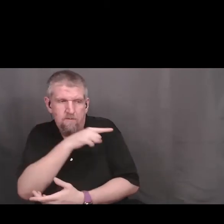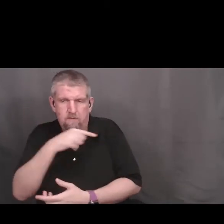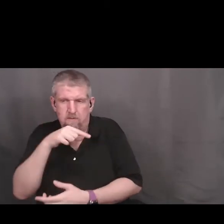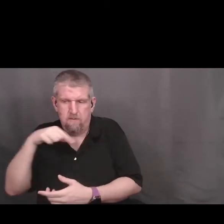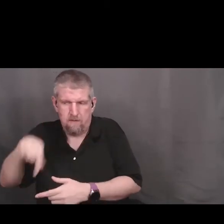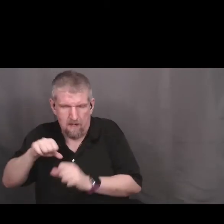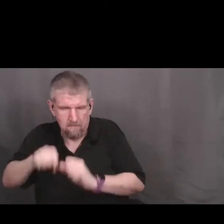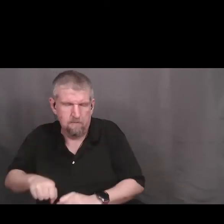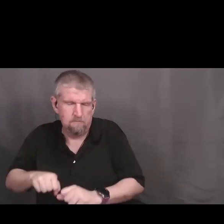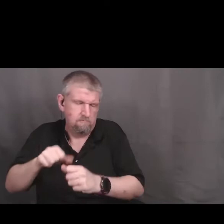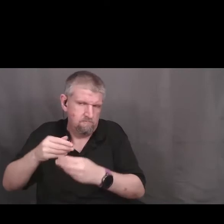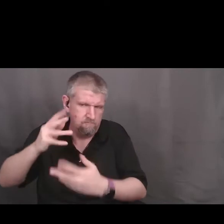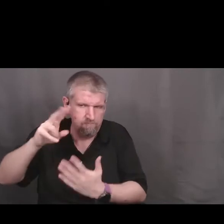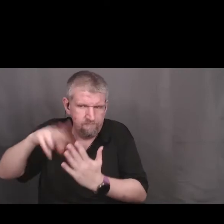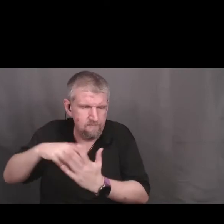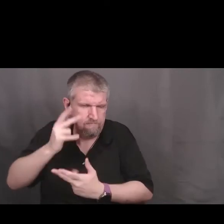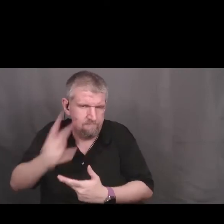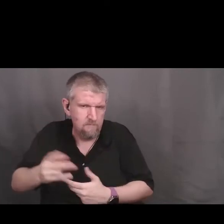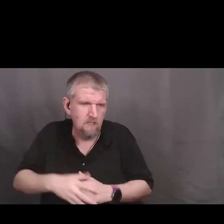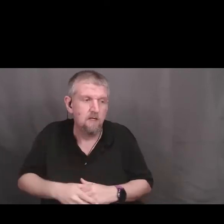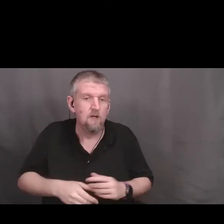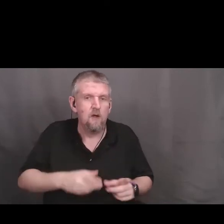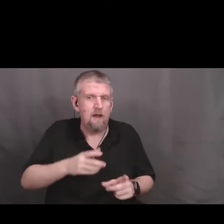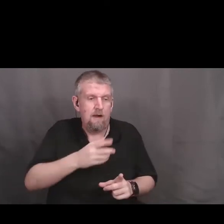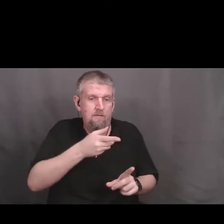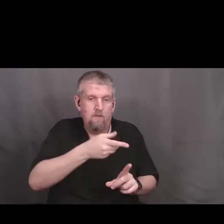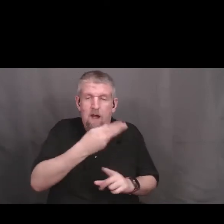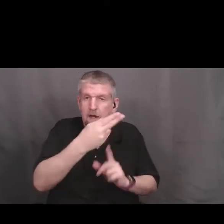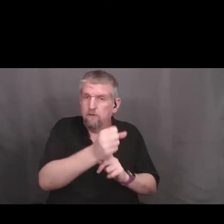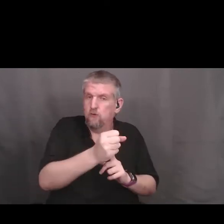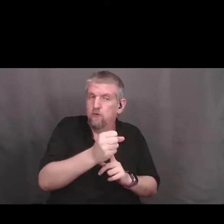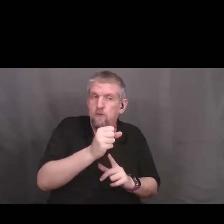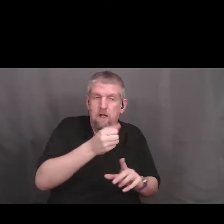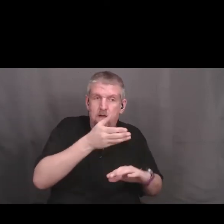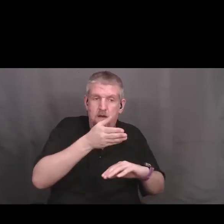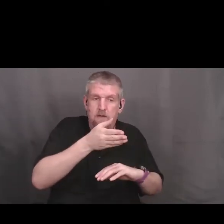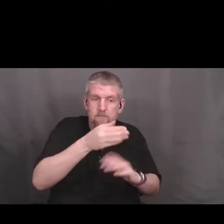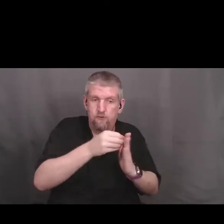So, for example, once the student turns 18, high schools are not able to share information